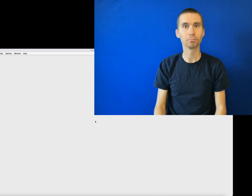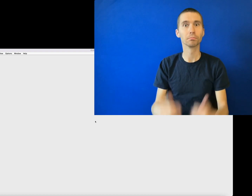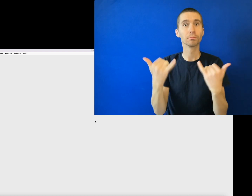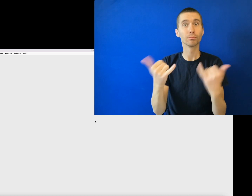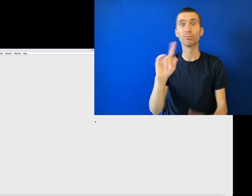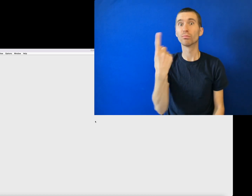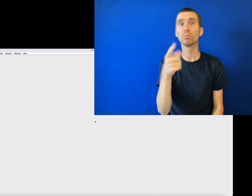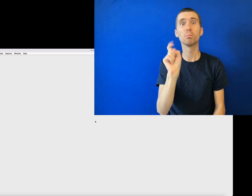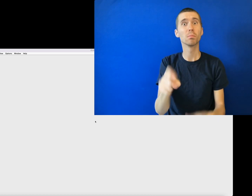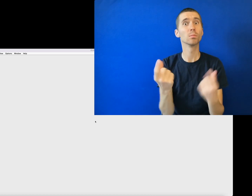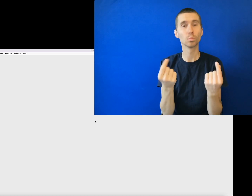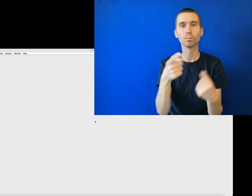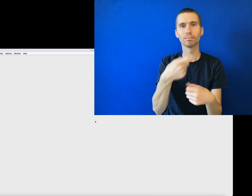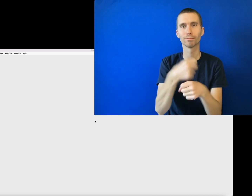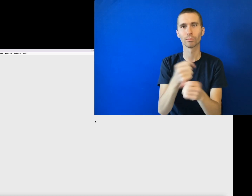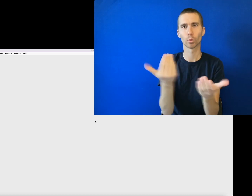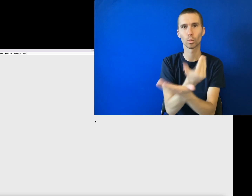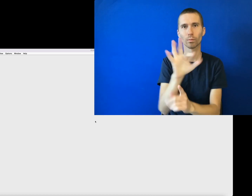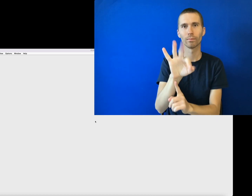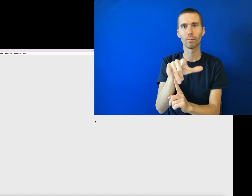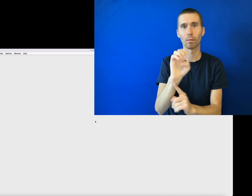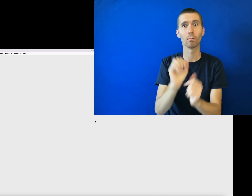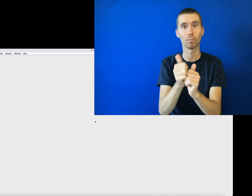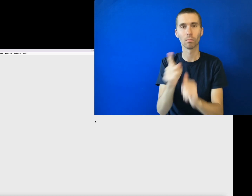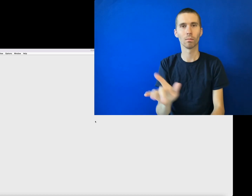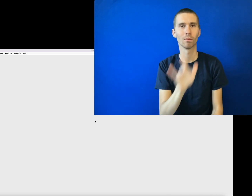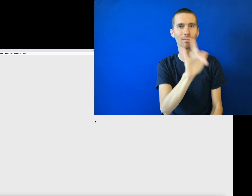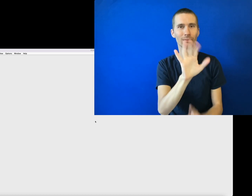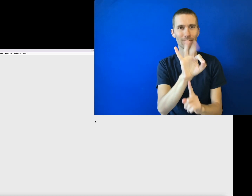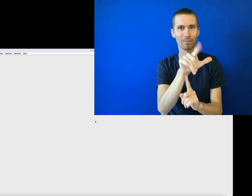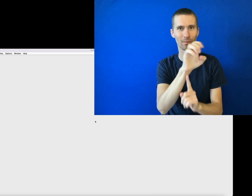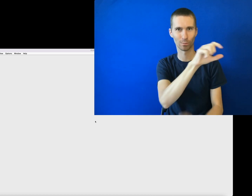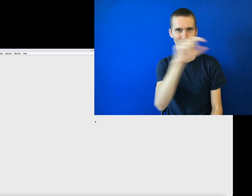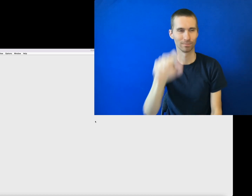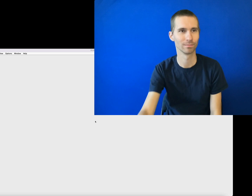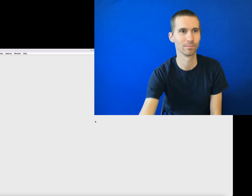The first thing you must do is to create a new file by clicking on "File" in the top sidebar.